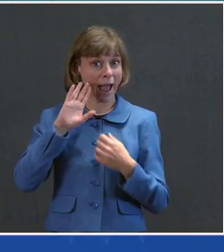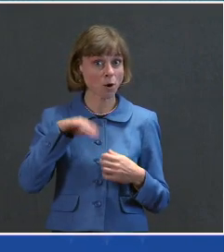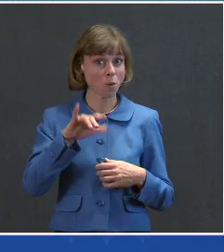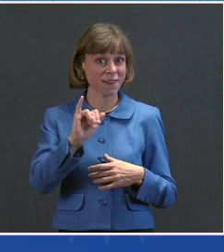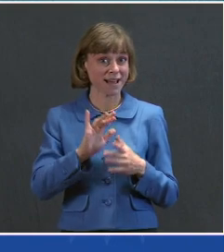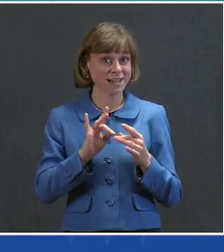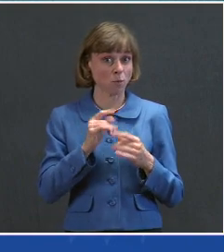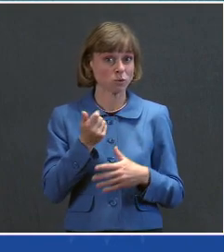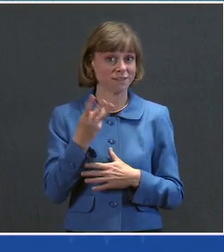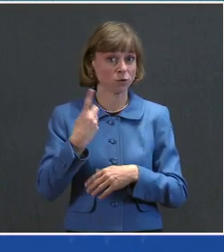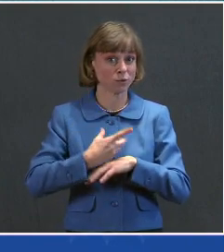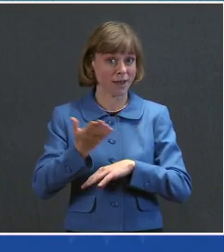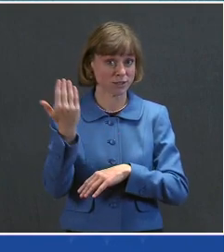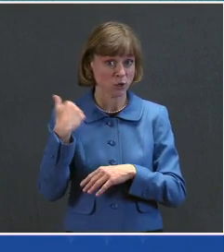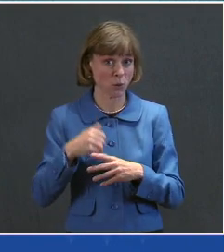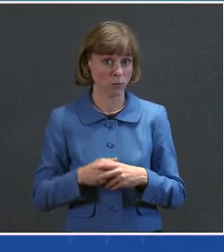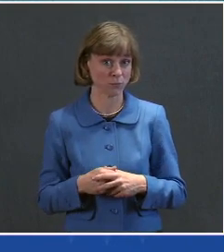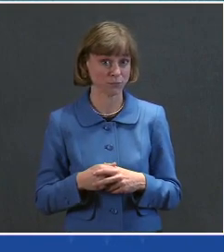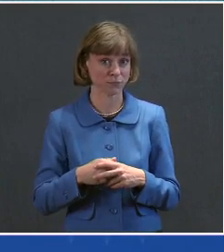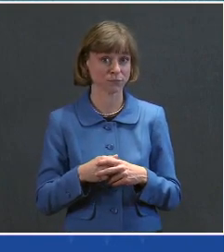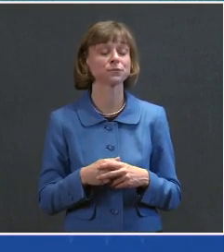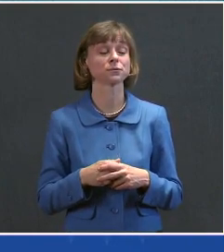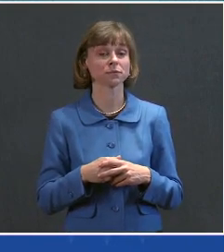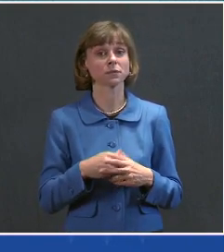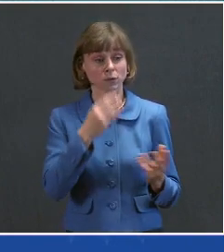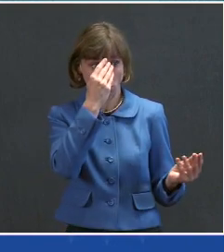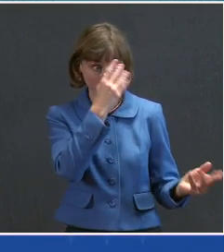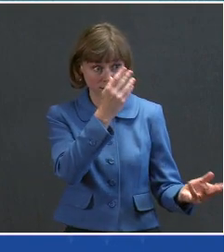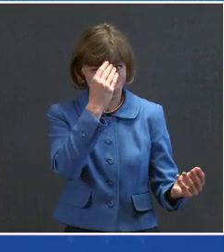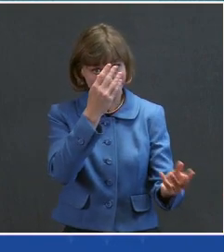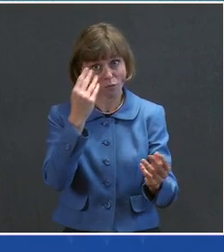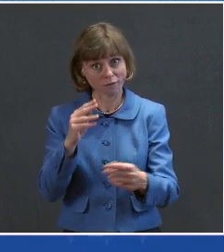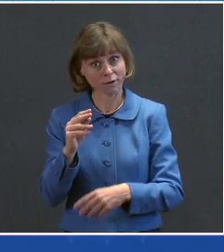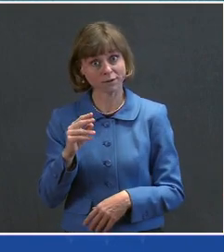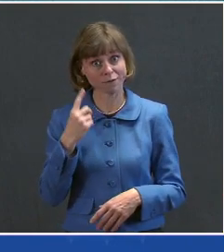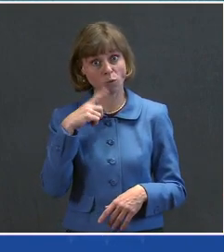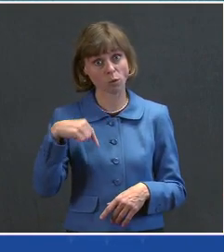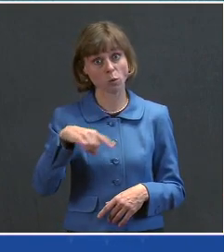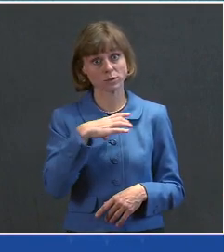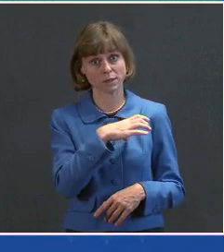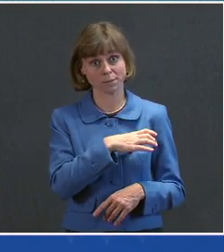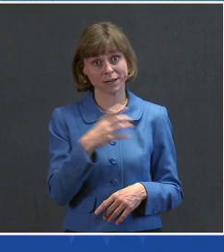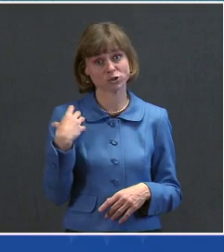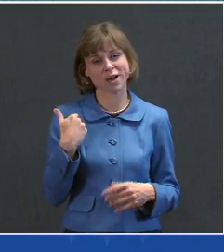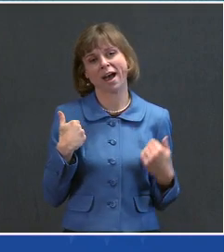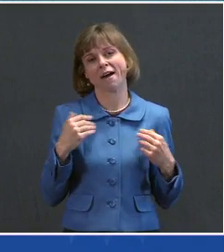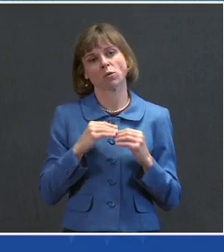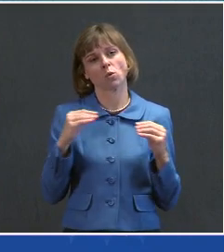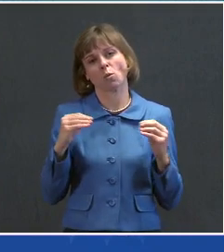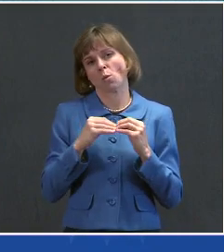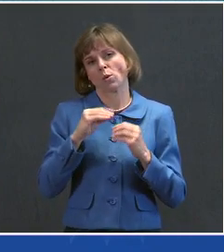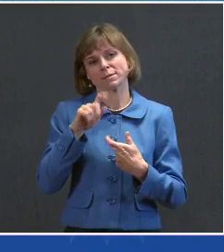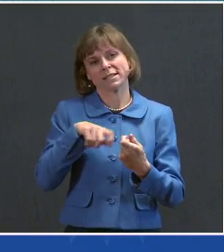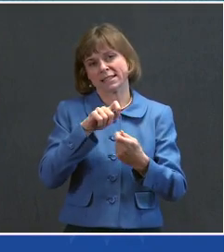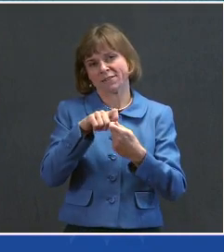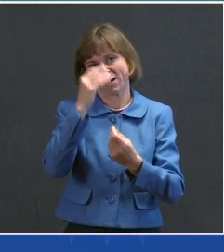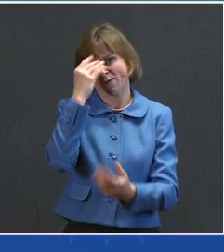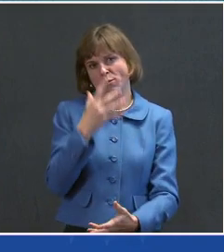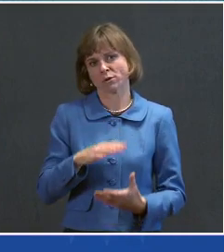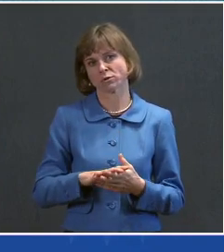I would say that there were notifications done of committee chairs. I don't have any more specifics on that. There was also additional notifications